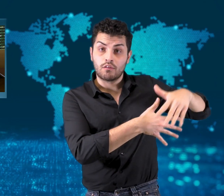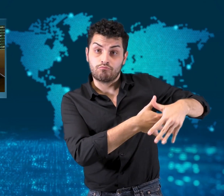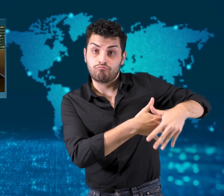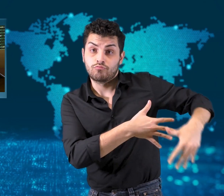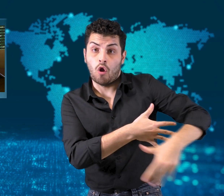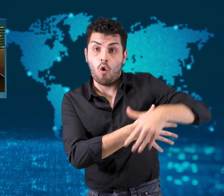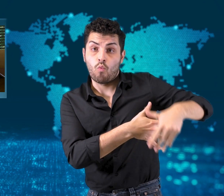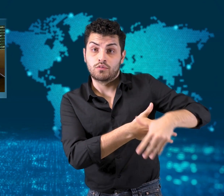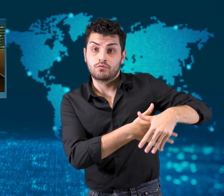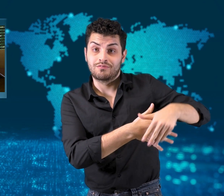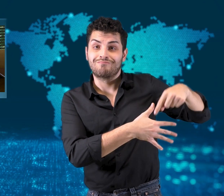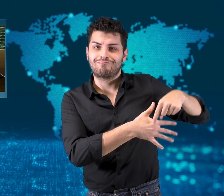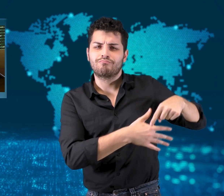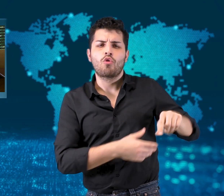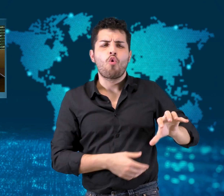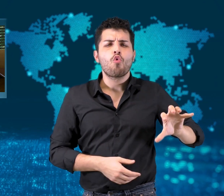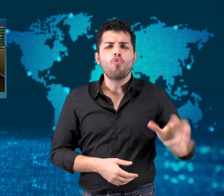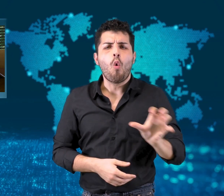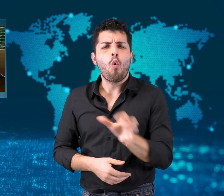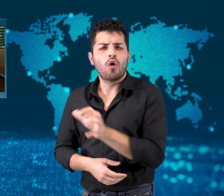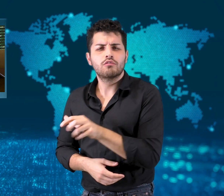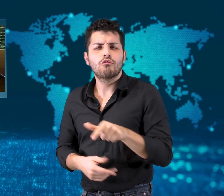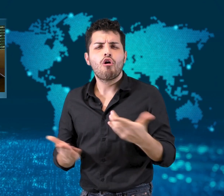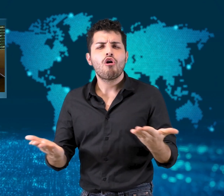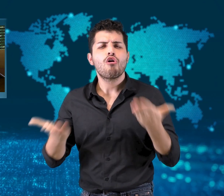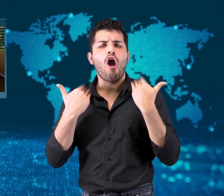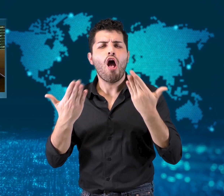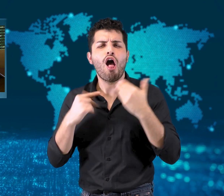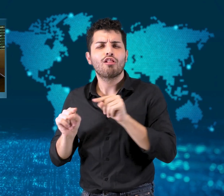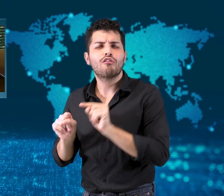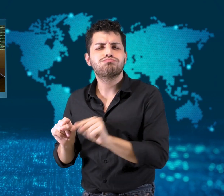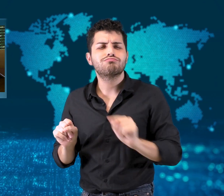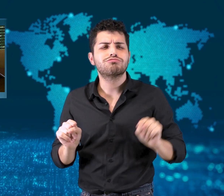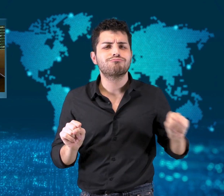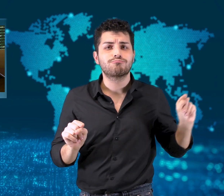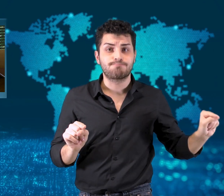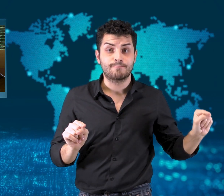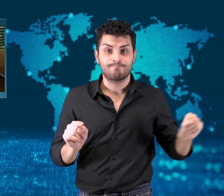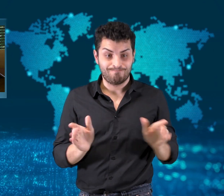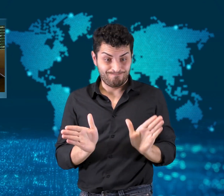Central Asia, parts of India, Latin America,